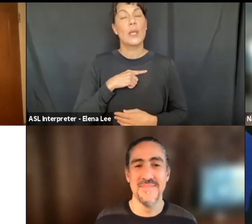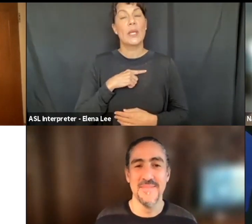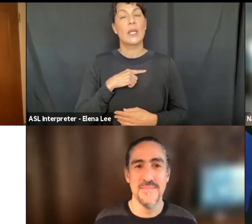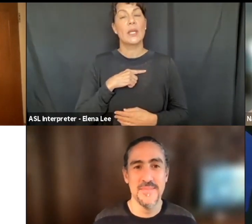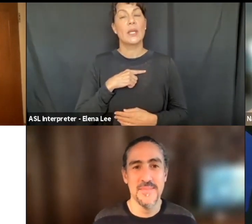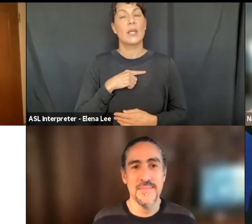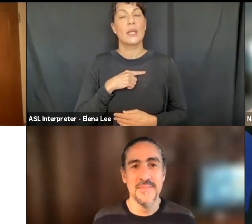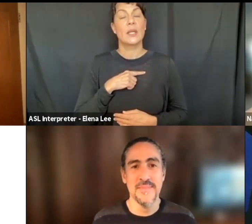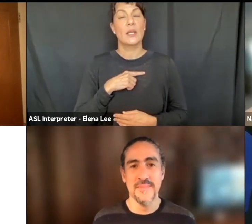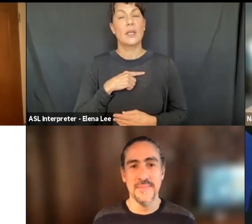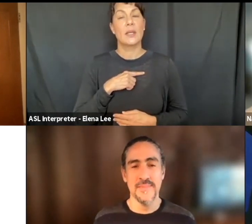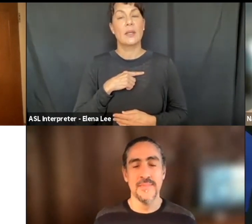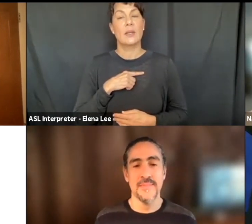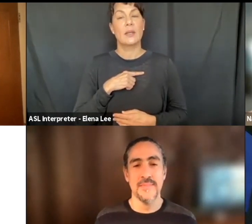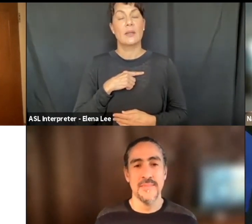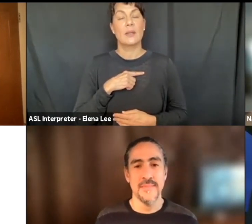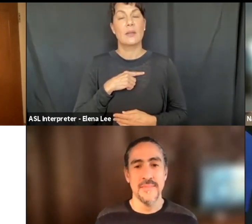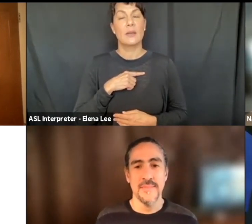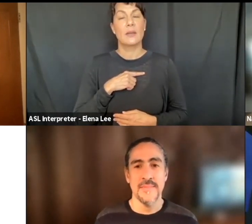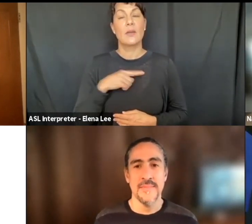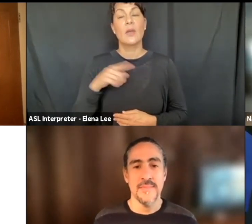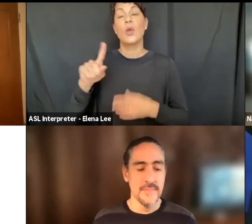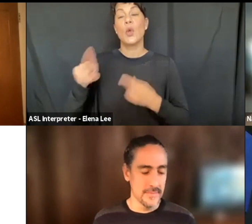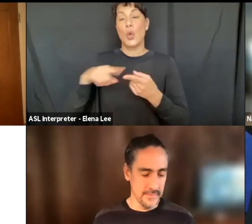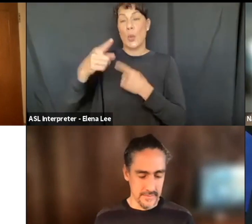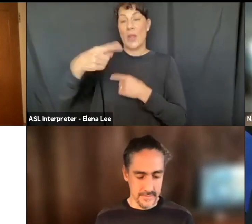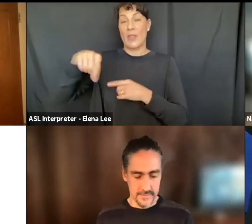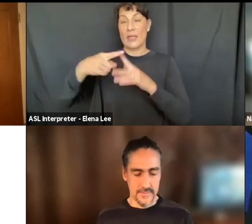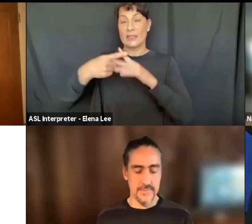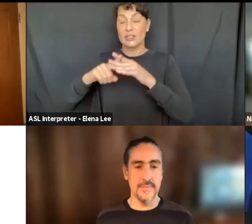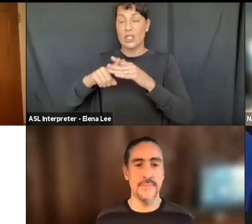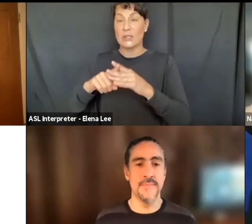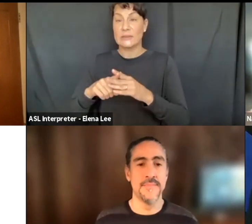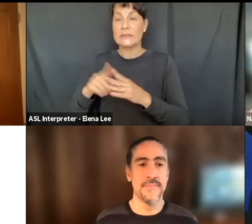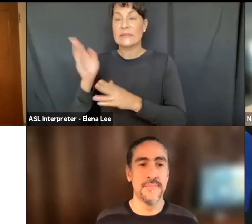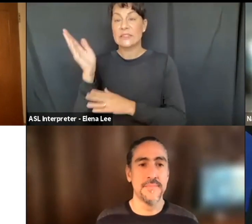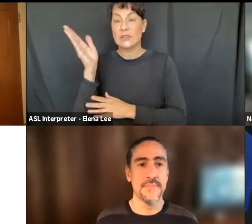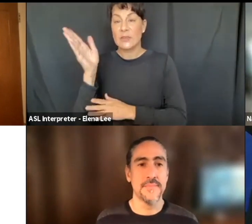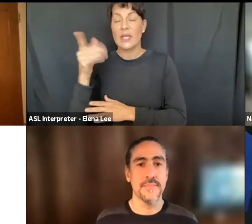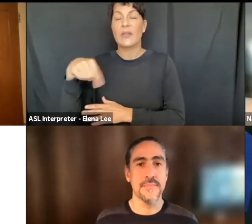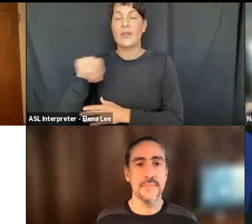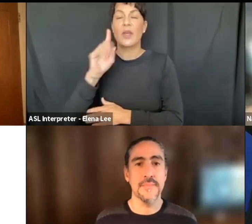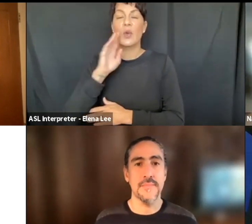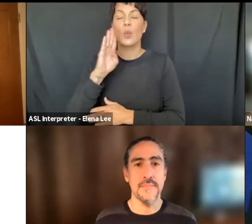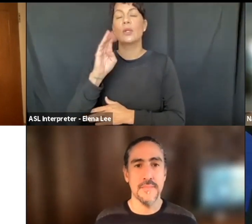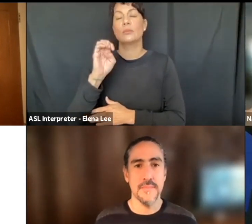when each of them begin to speak, they will do a longer self-introduction